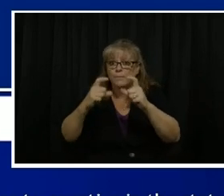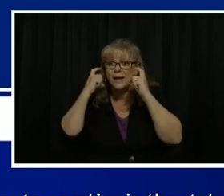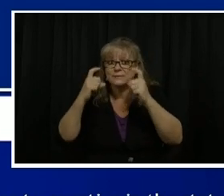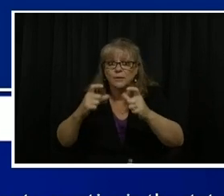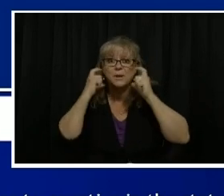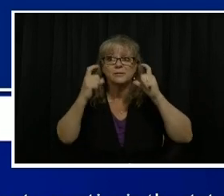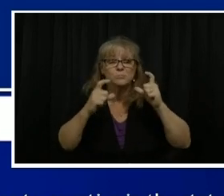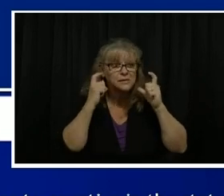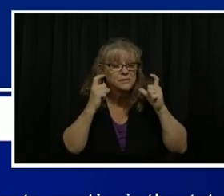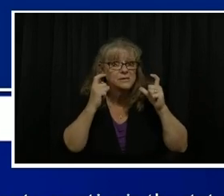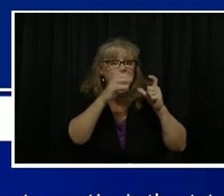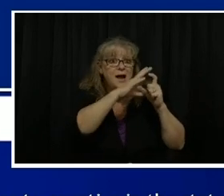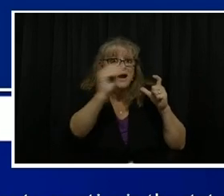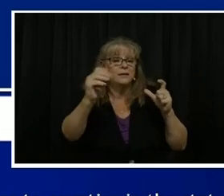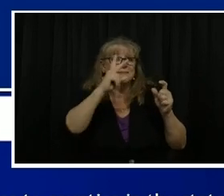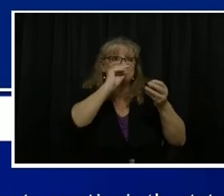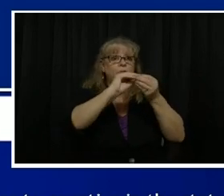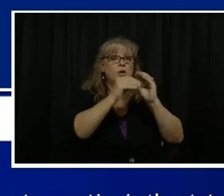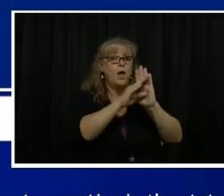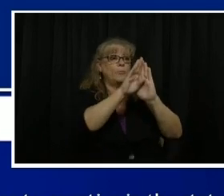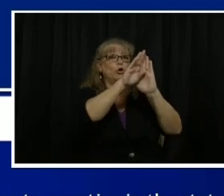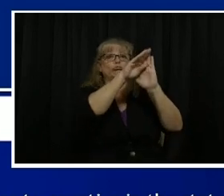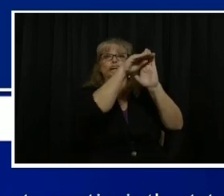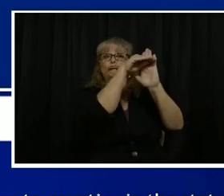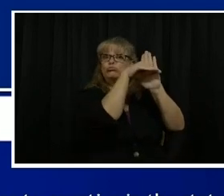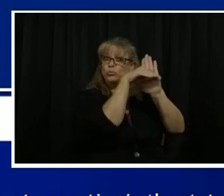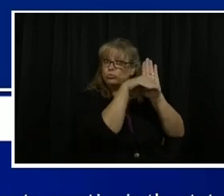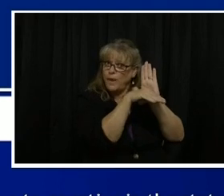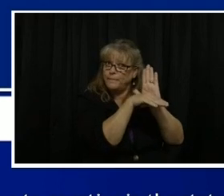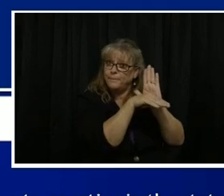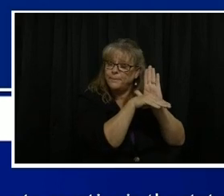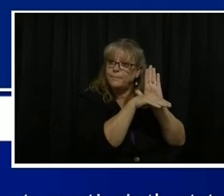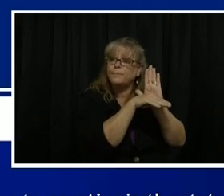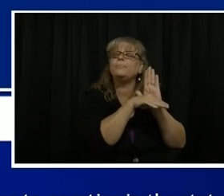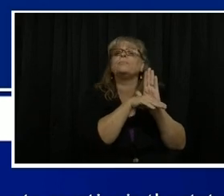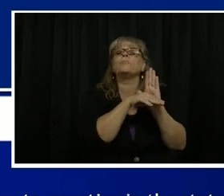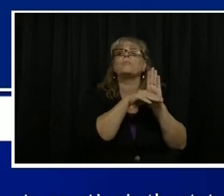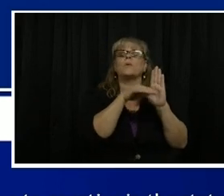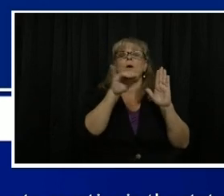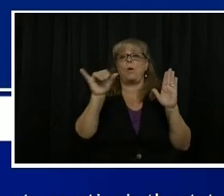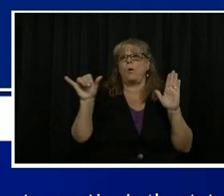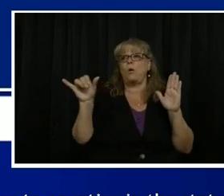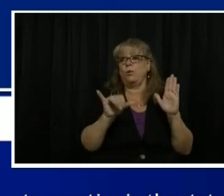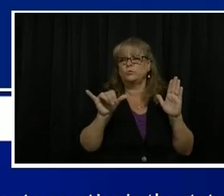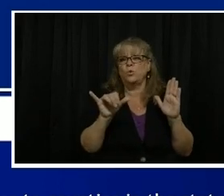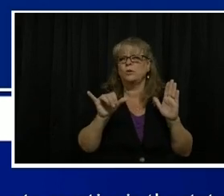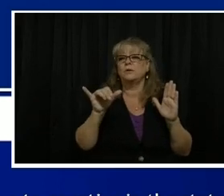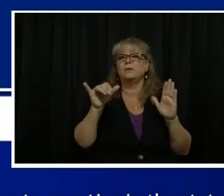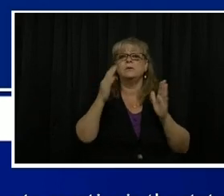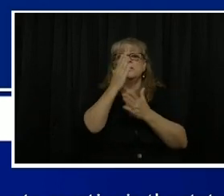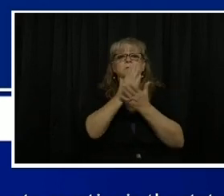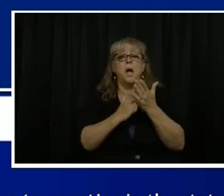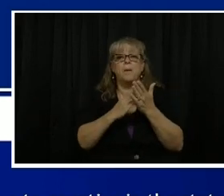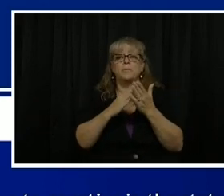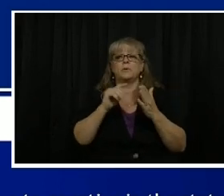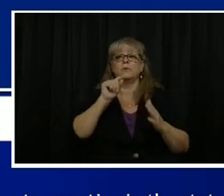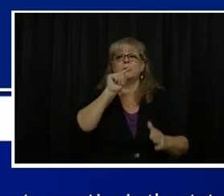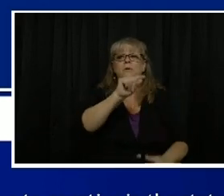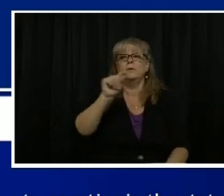INCREASED MASK WEARING, AND HOPE THAT THE TRAJECTORY